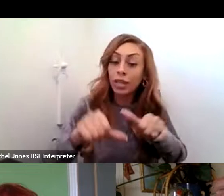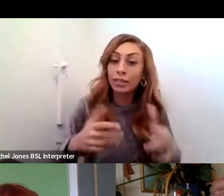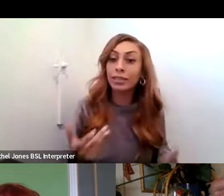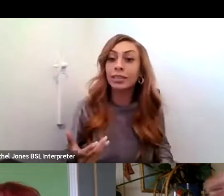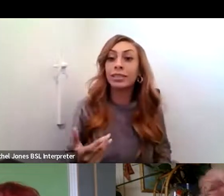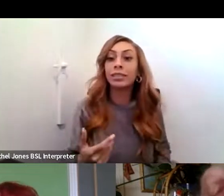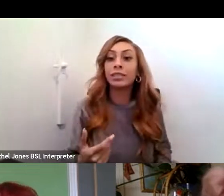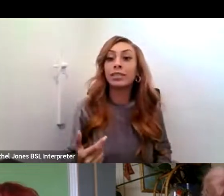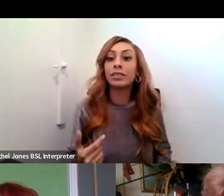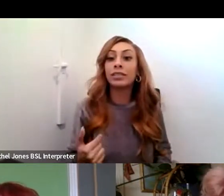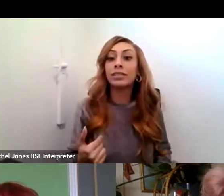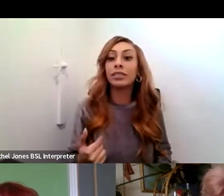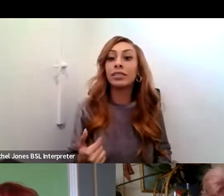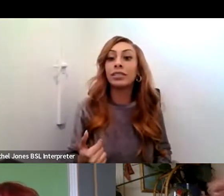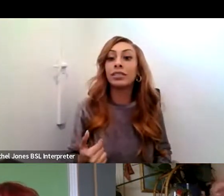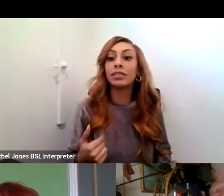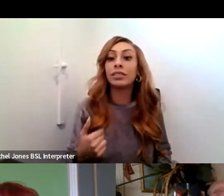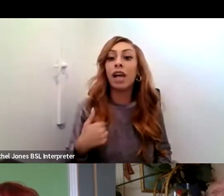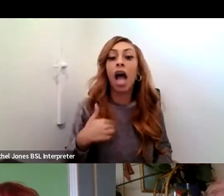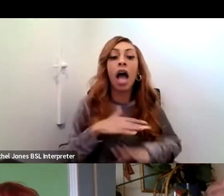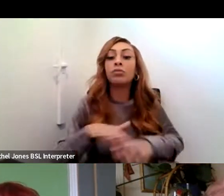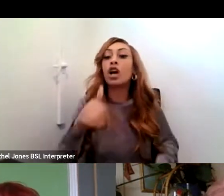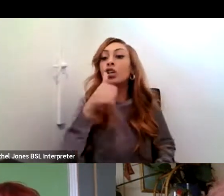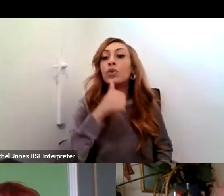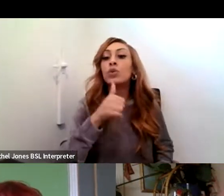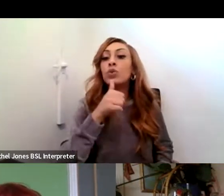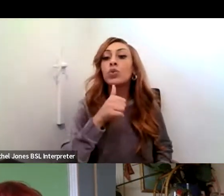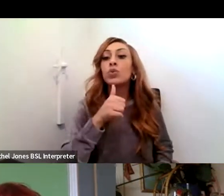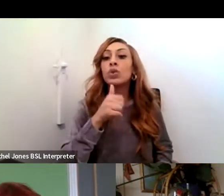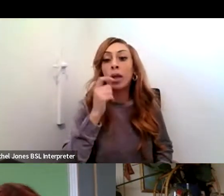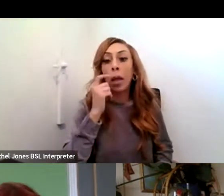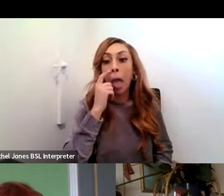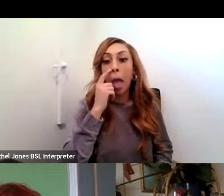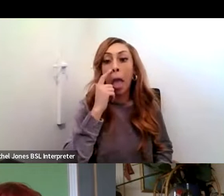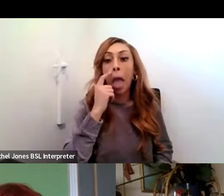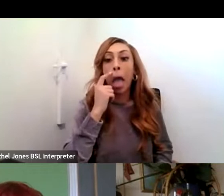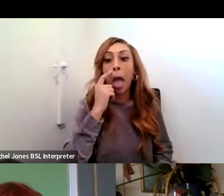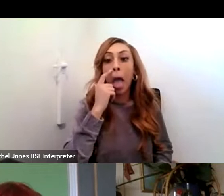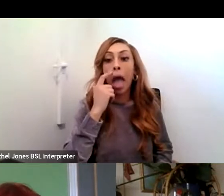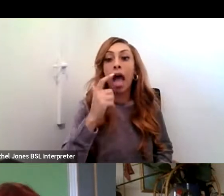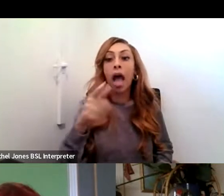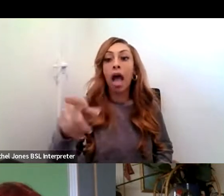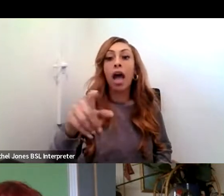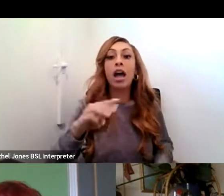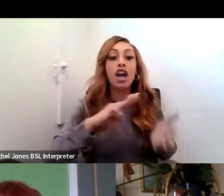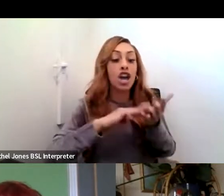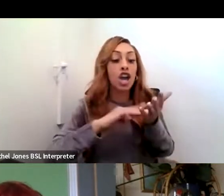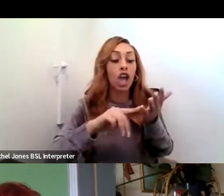and I'm not used to having to mute all the time, so that you just hear one voice.